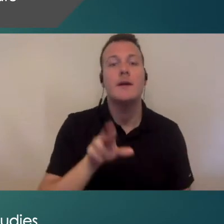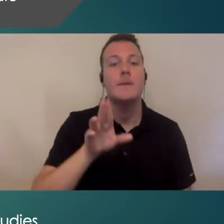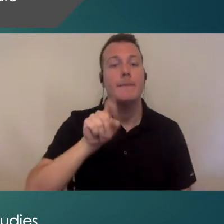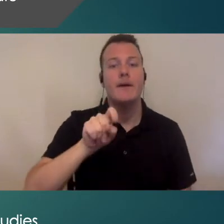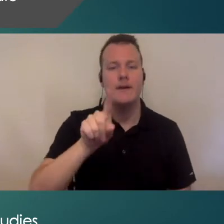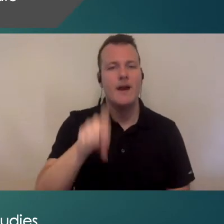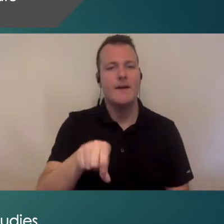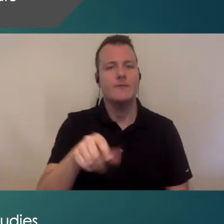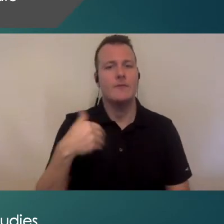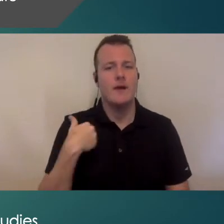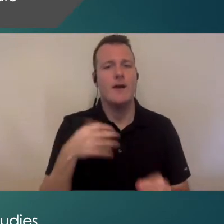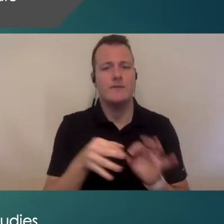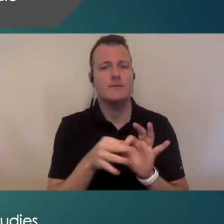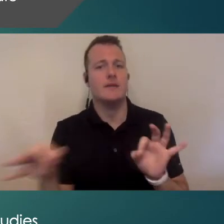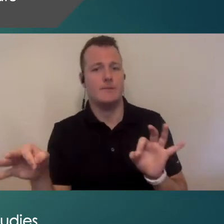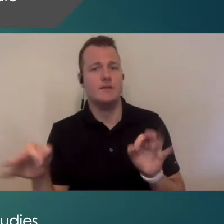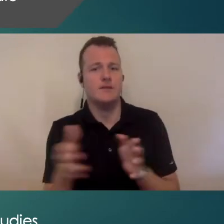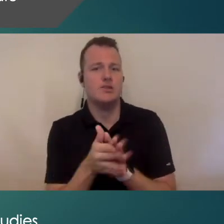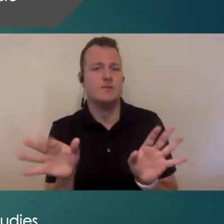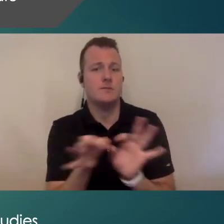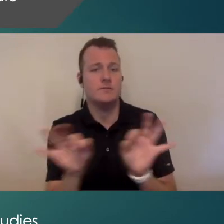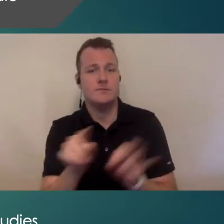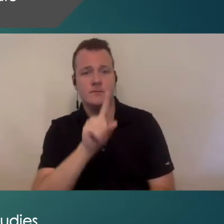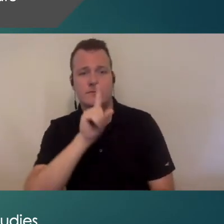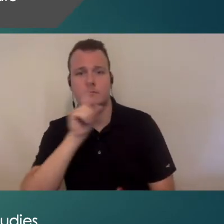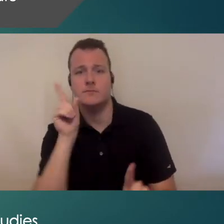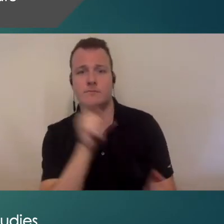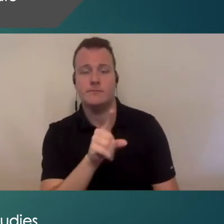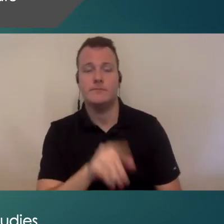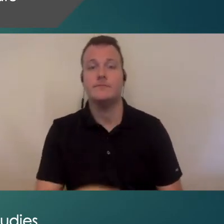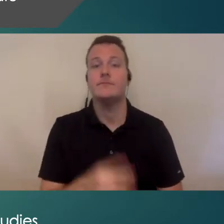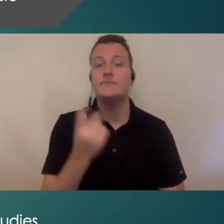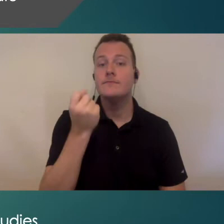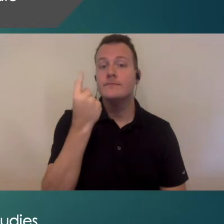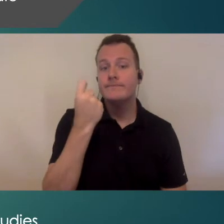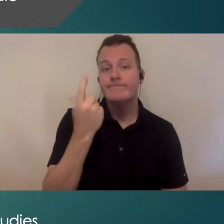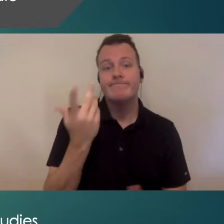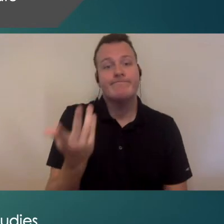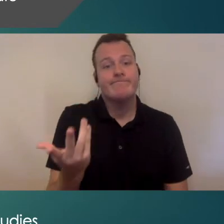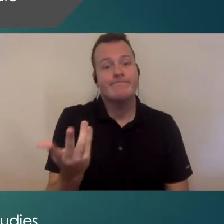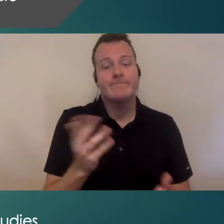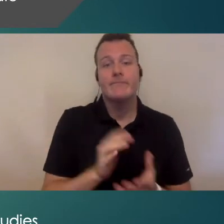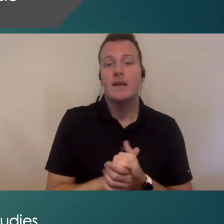have a blanket statement and response for that. That being said, you never-